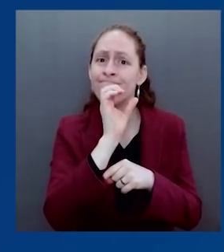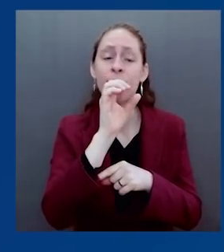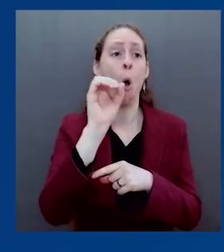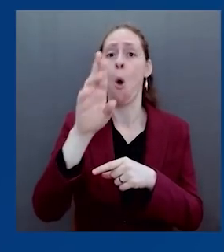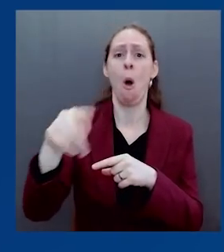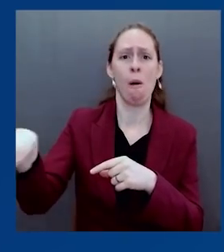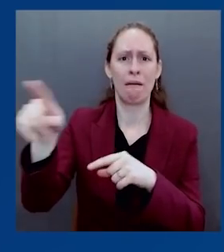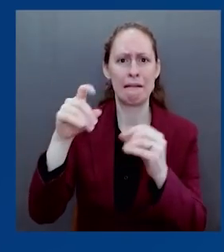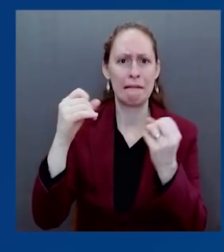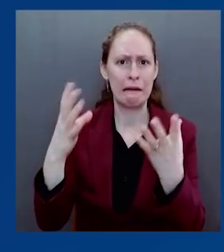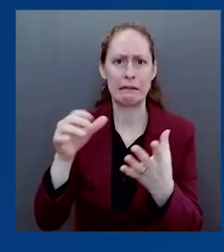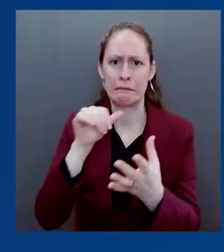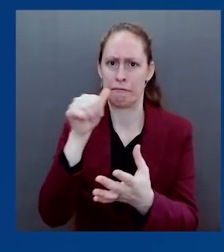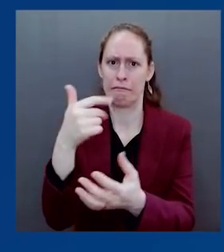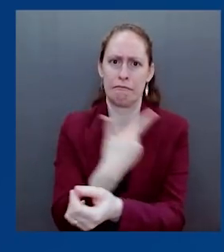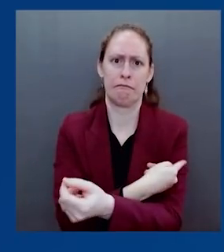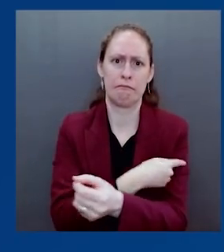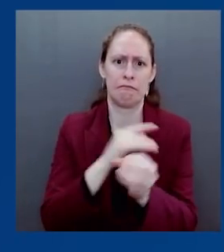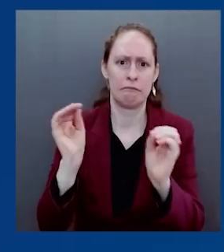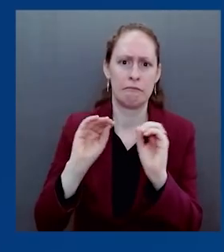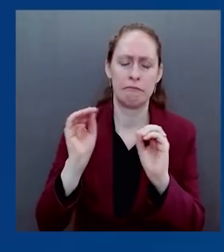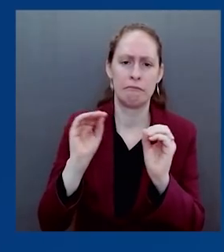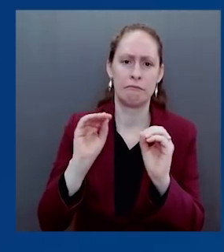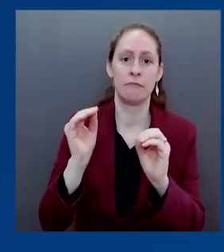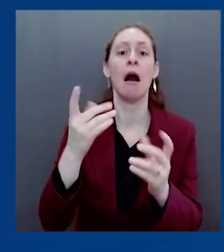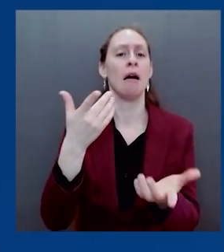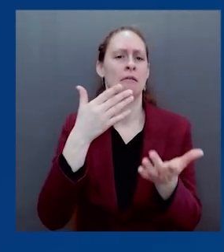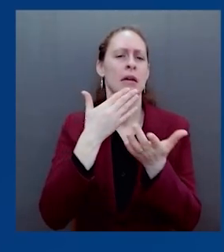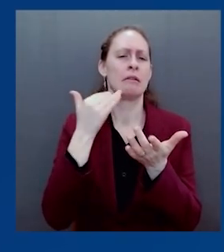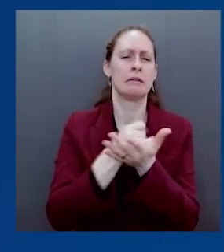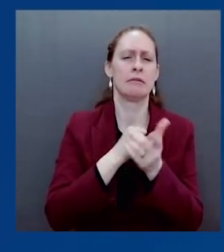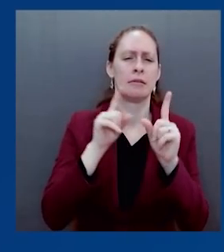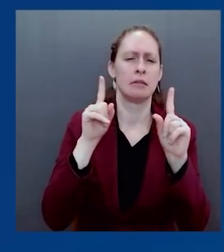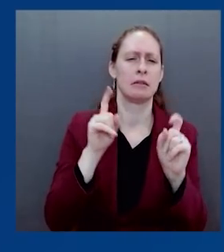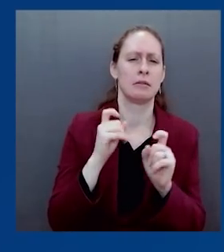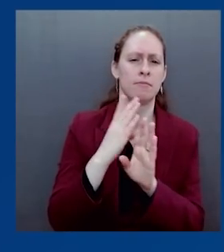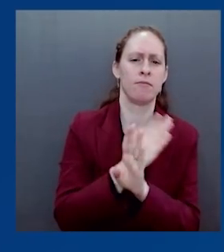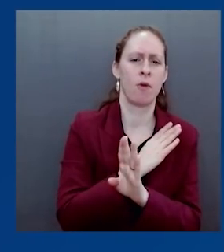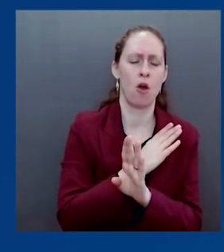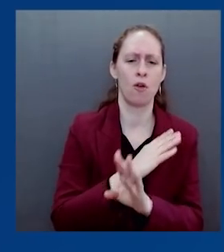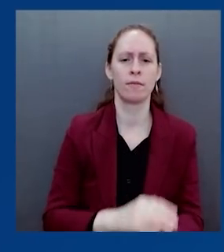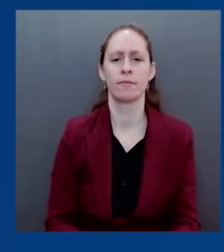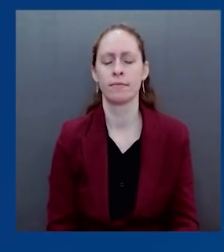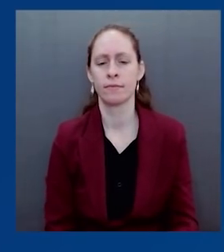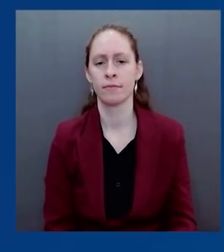that might be an opportunity you'd want to test; and then, of course, for test-to-stay and other protocols. With regard to --